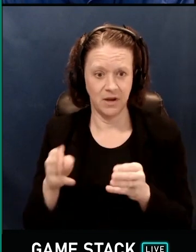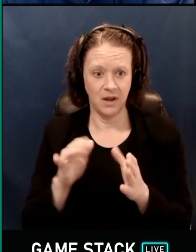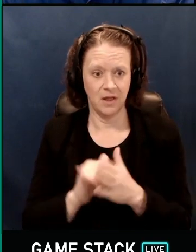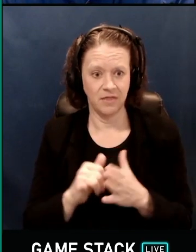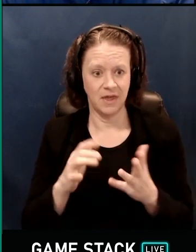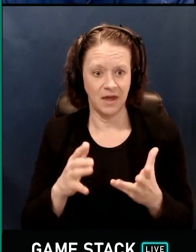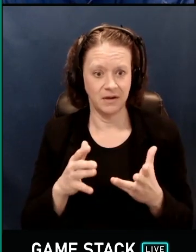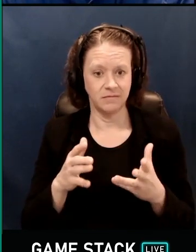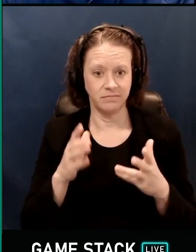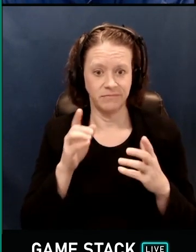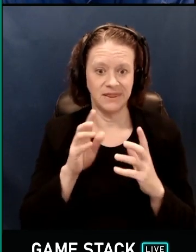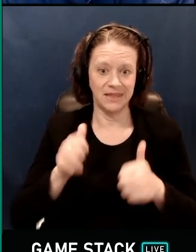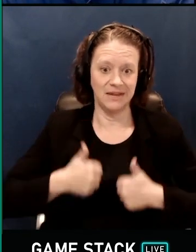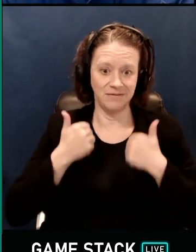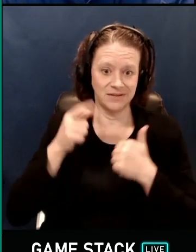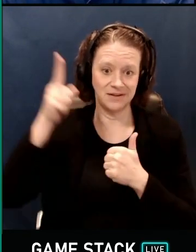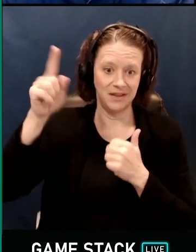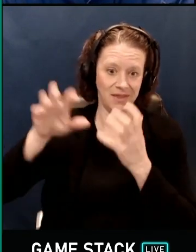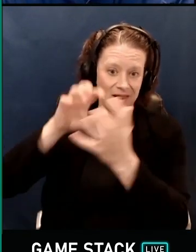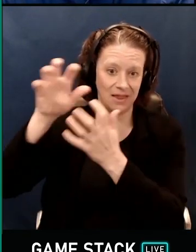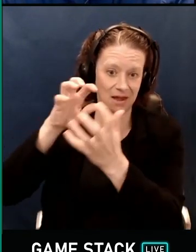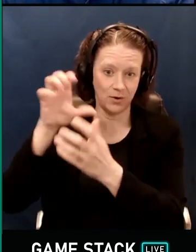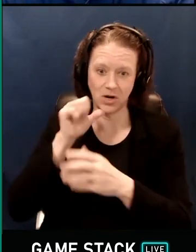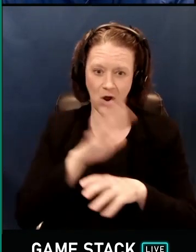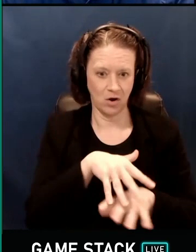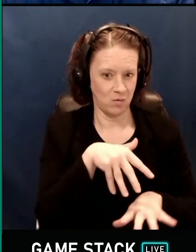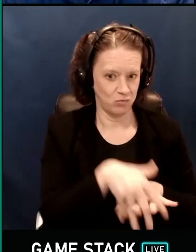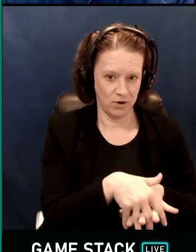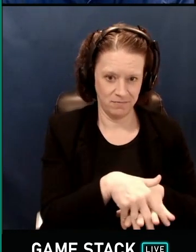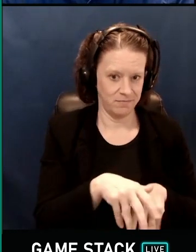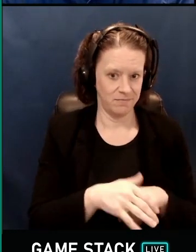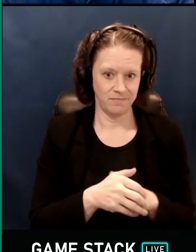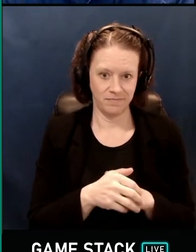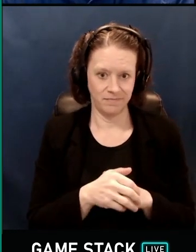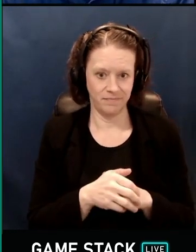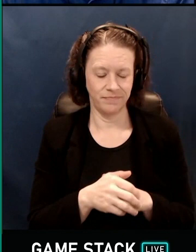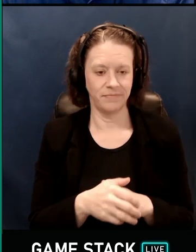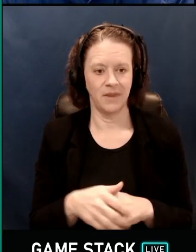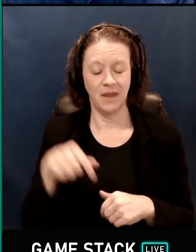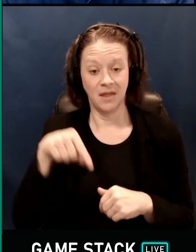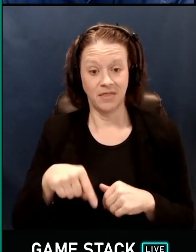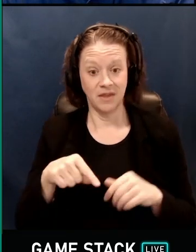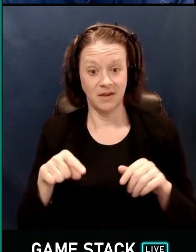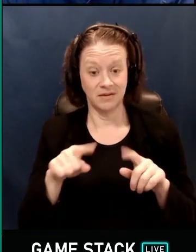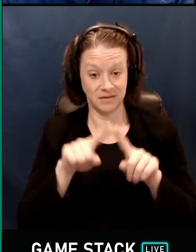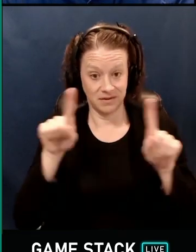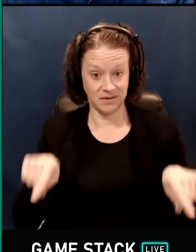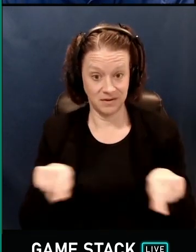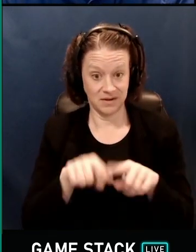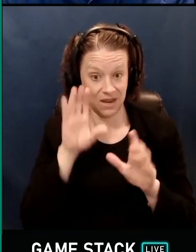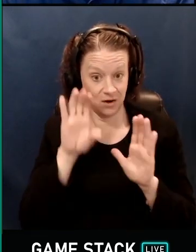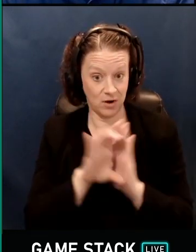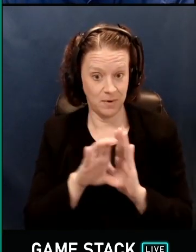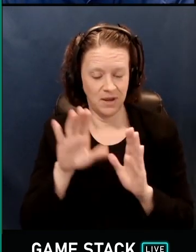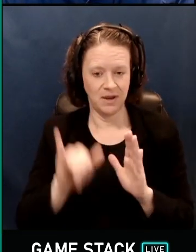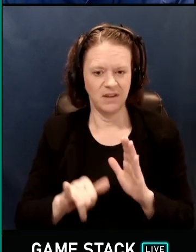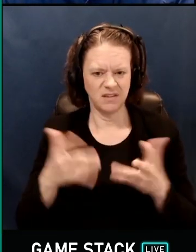not on premises. This diagram is our existing CI/CD pipelines.